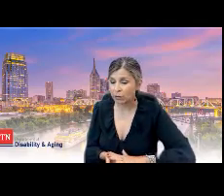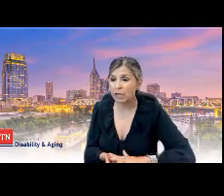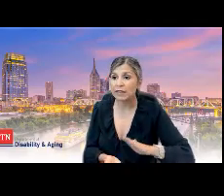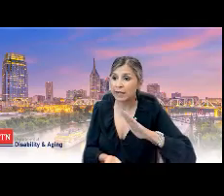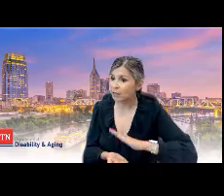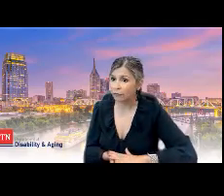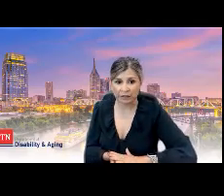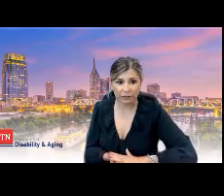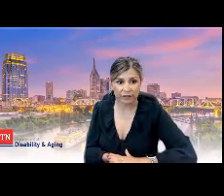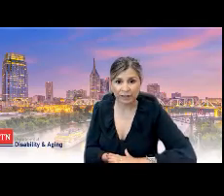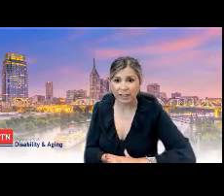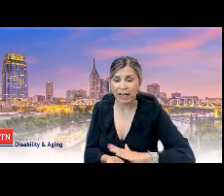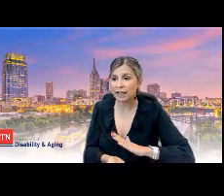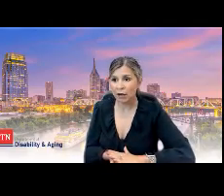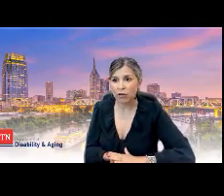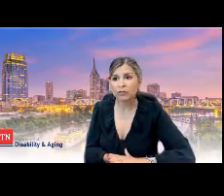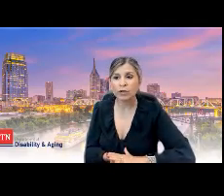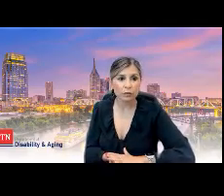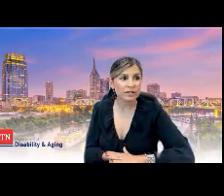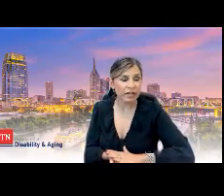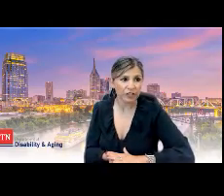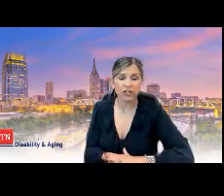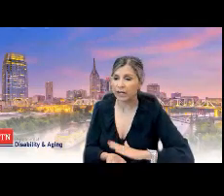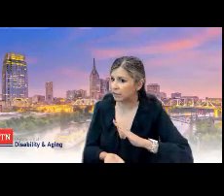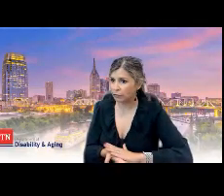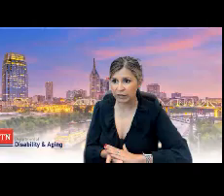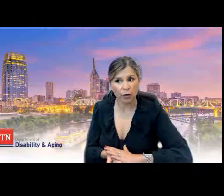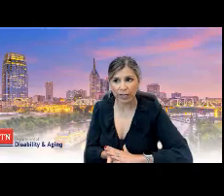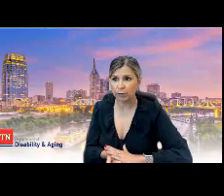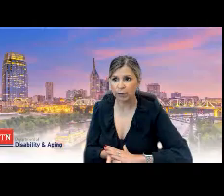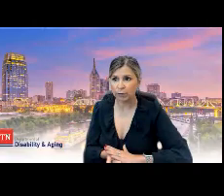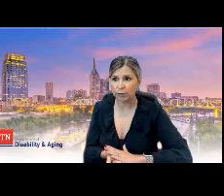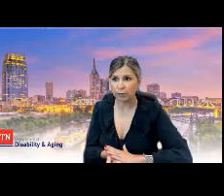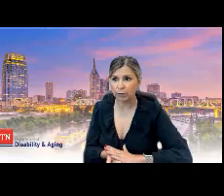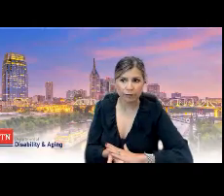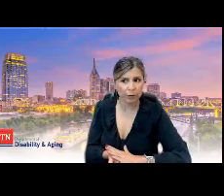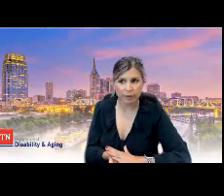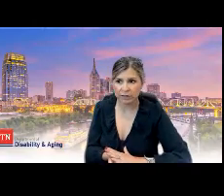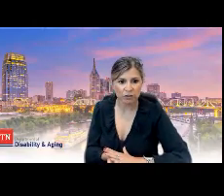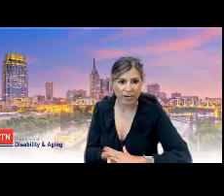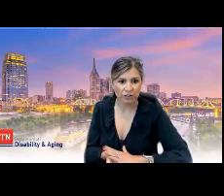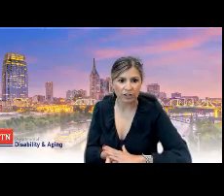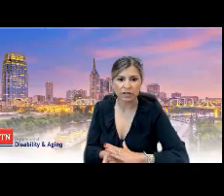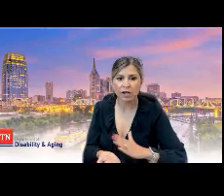they get a friendly visit and they also could do a safety check. Is everything OK with that person? Have there been some changes?